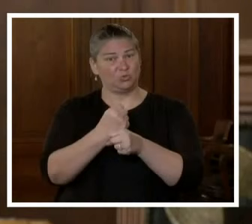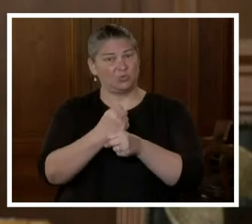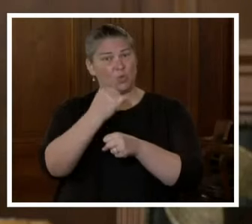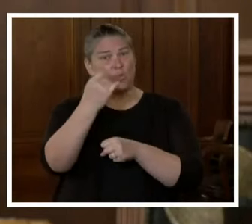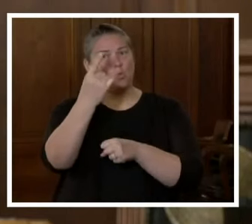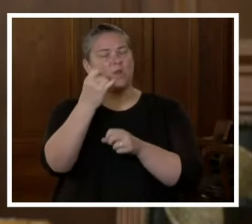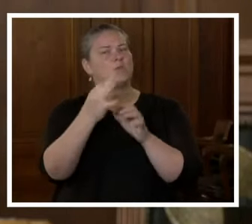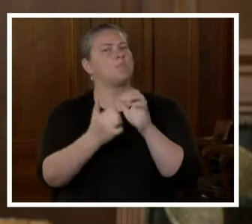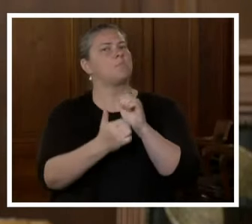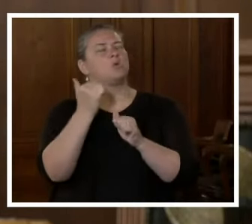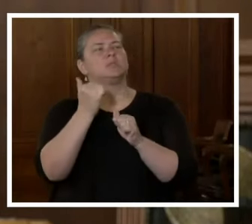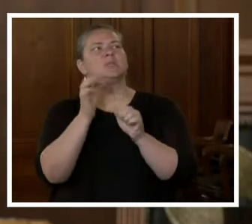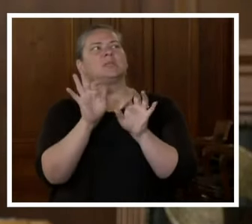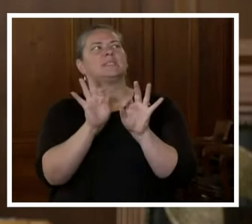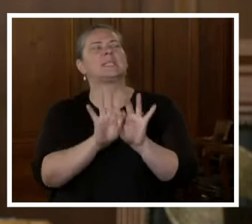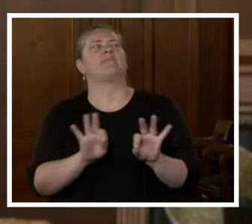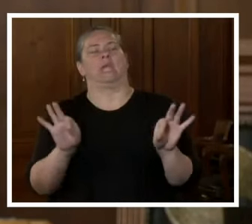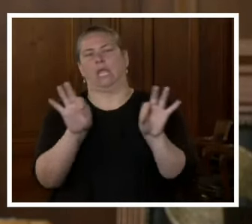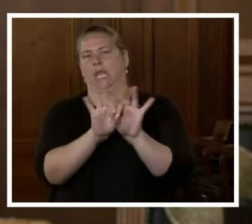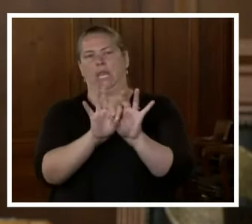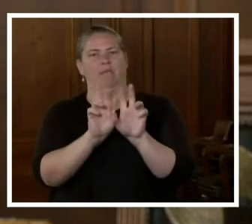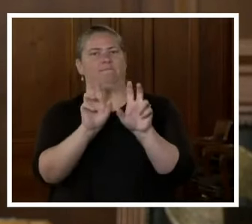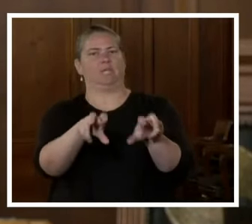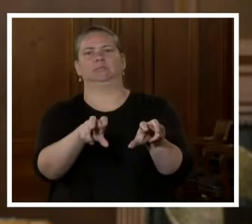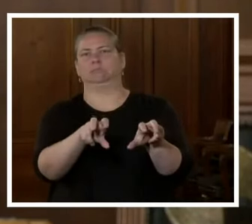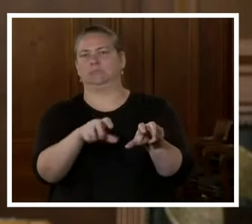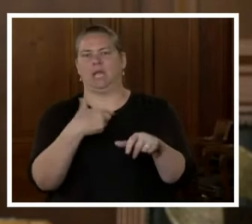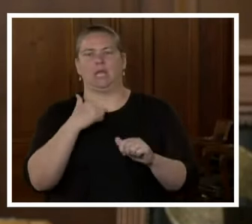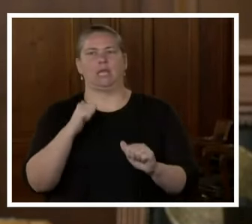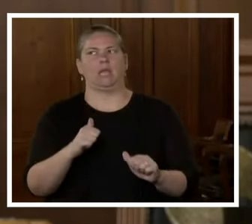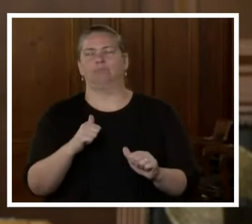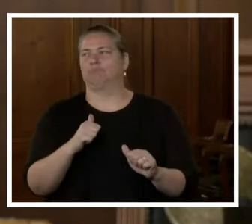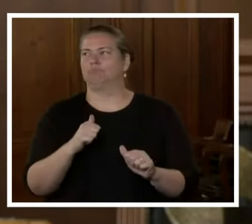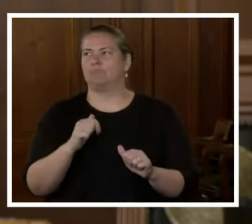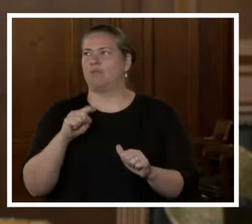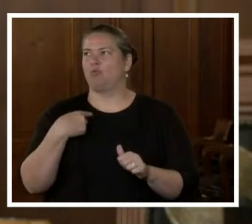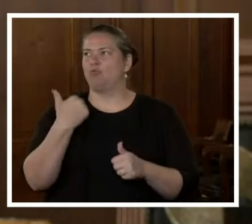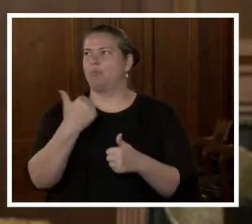REPORTED THE VERY BEGINNINGS OF THE INVESTIGATION BY THE